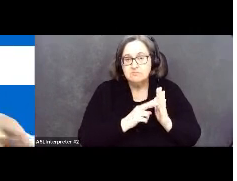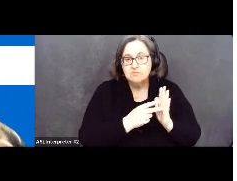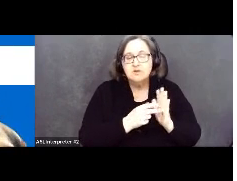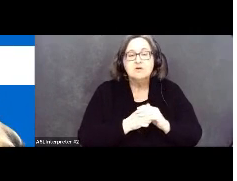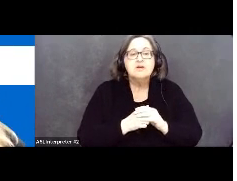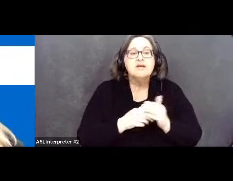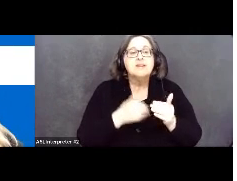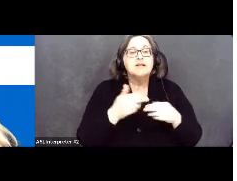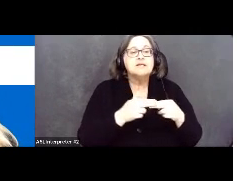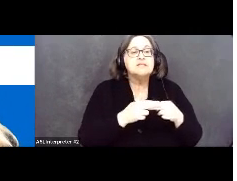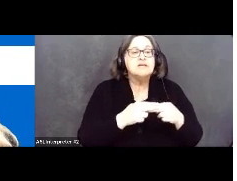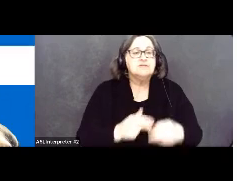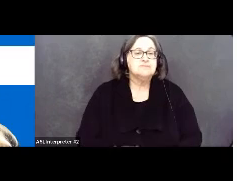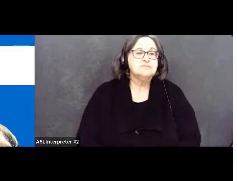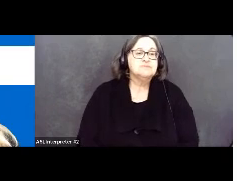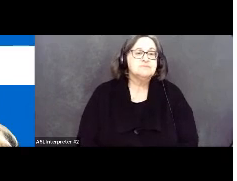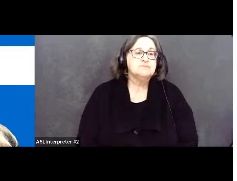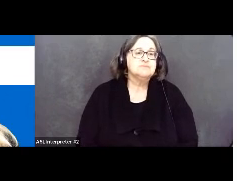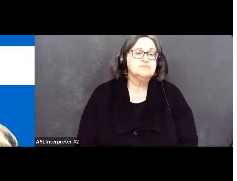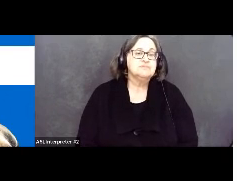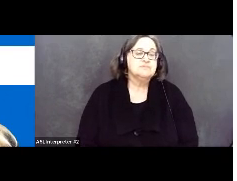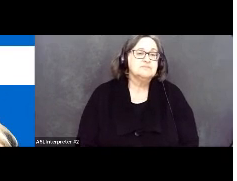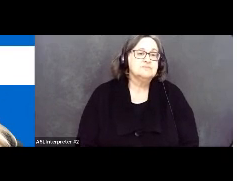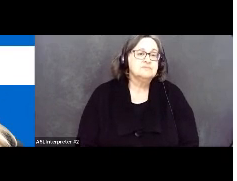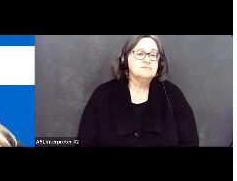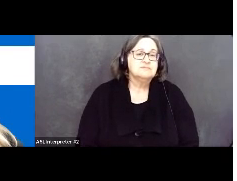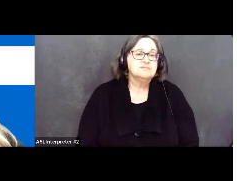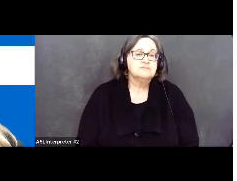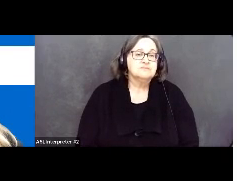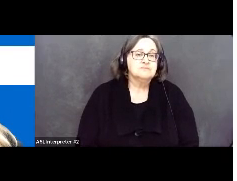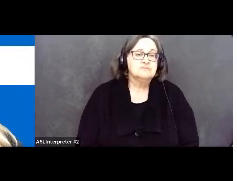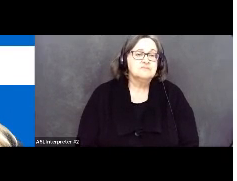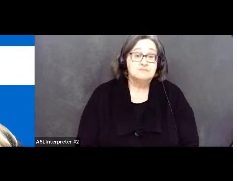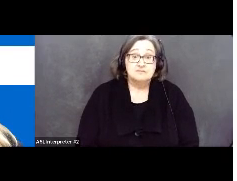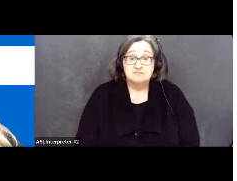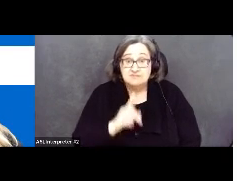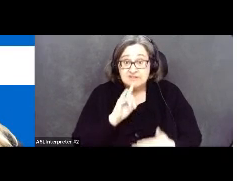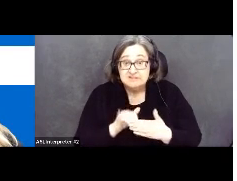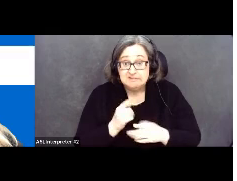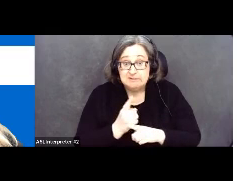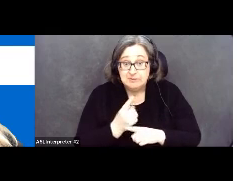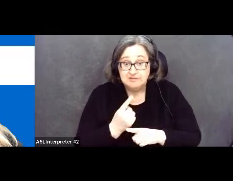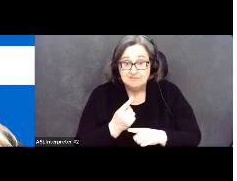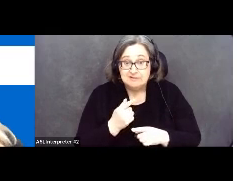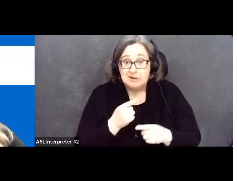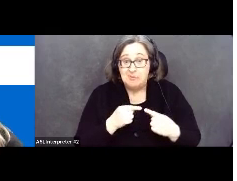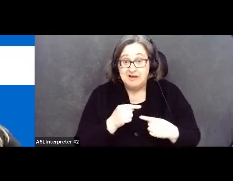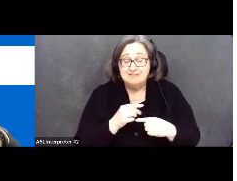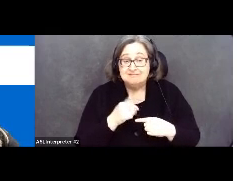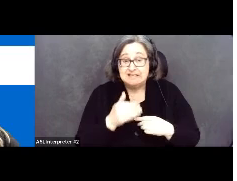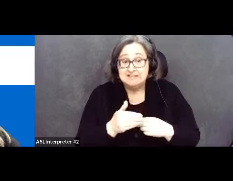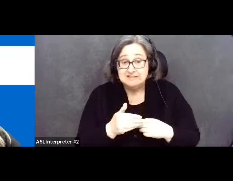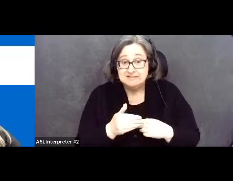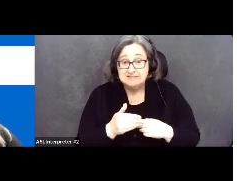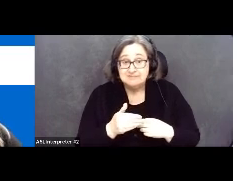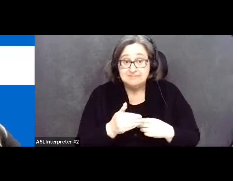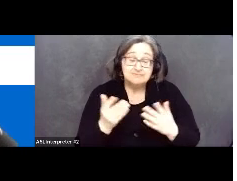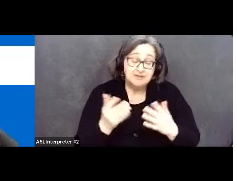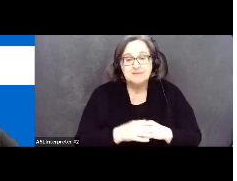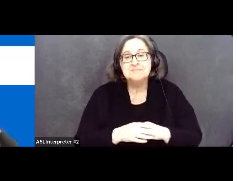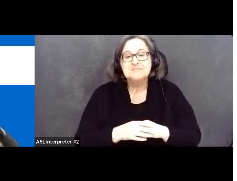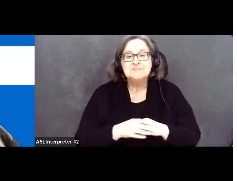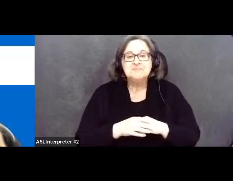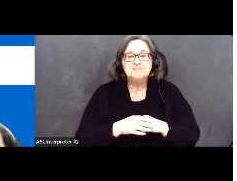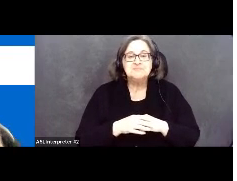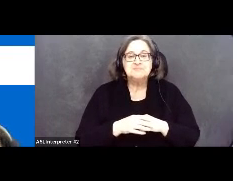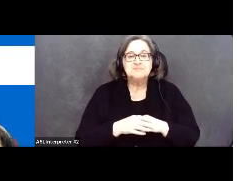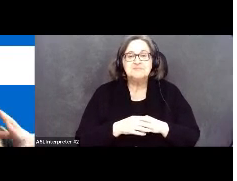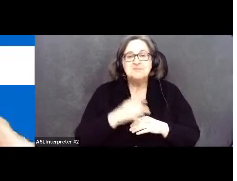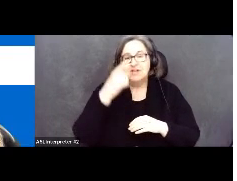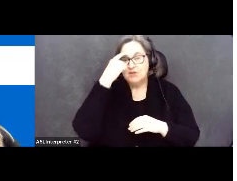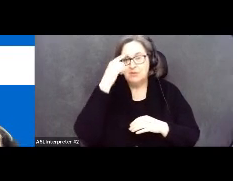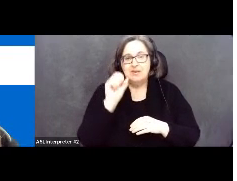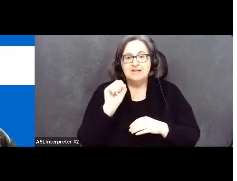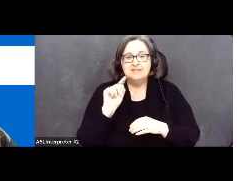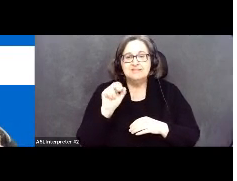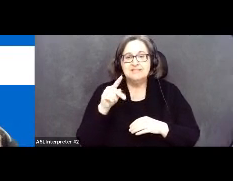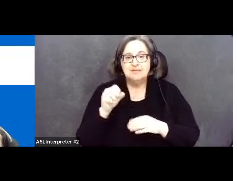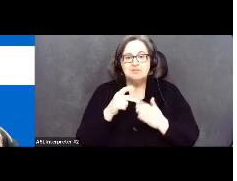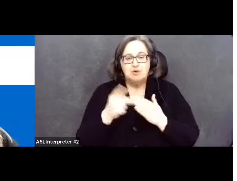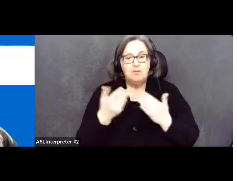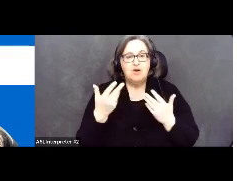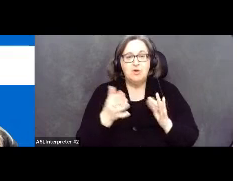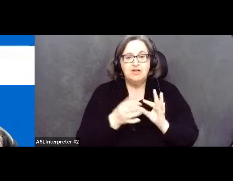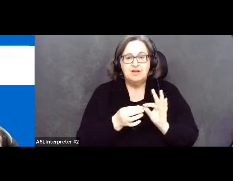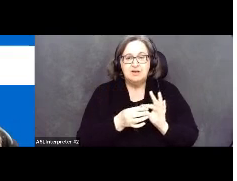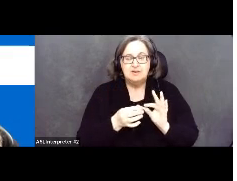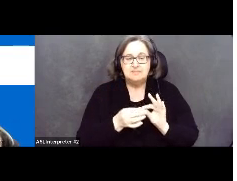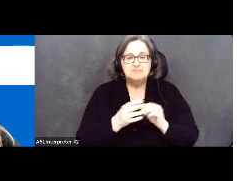Next slide, the BrainSTEPS program I talked to you earlier will work with any student in the